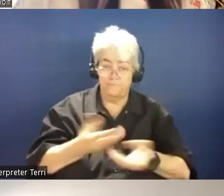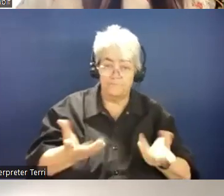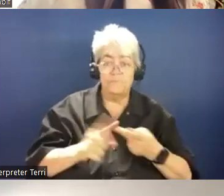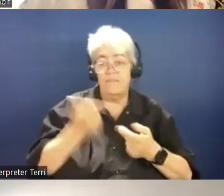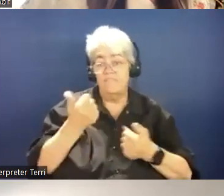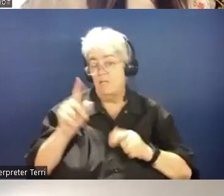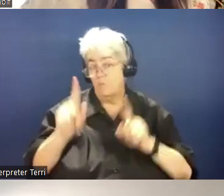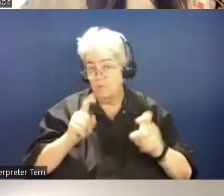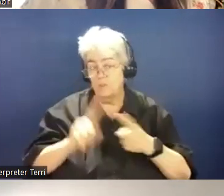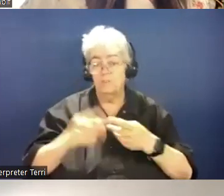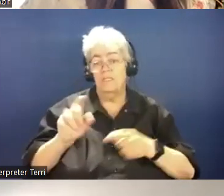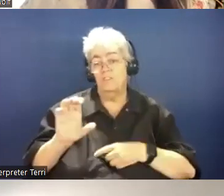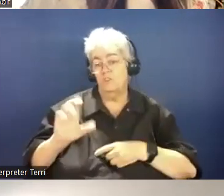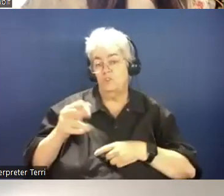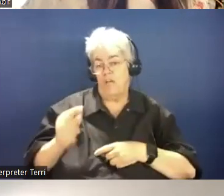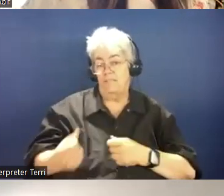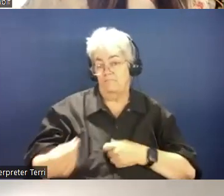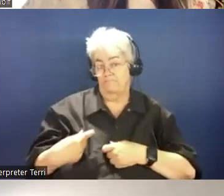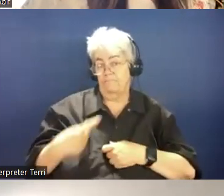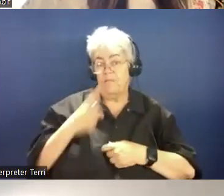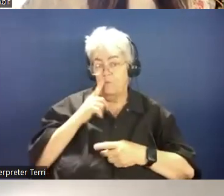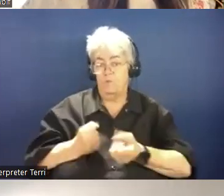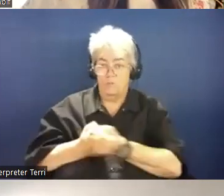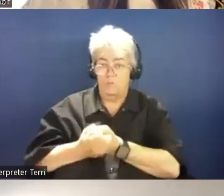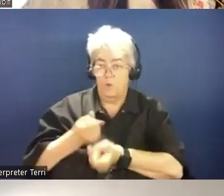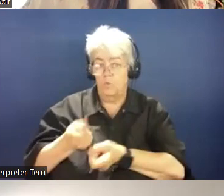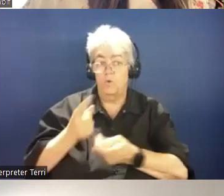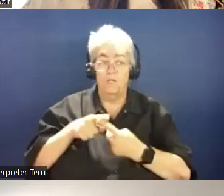the chat and we'll do our best to support you. Let us know if something's happening or going